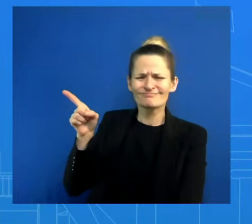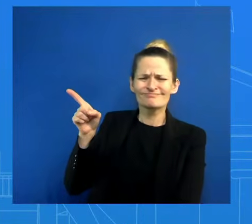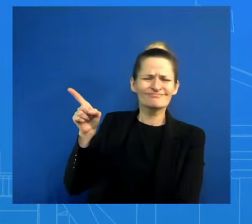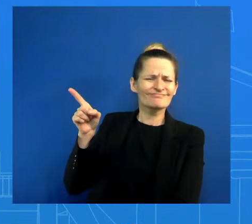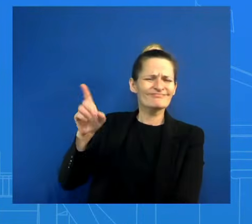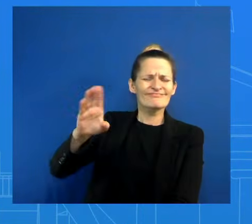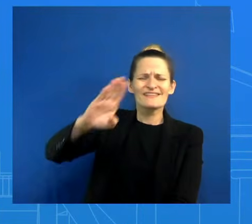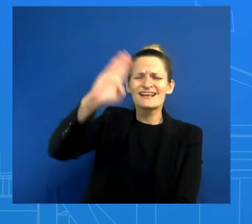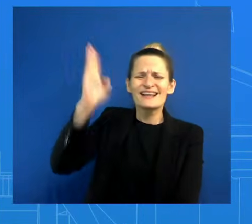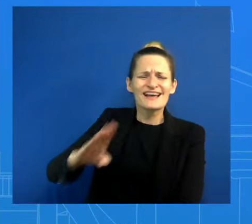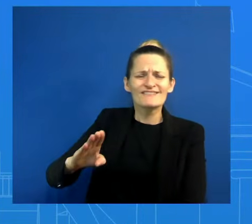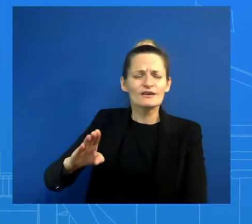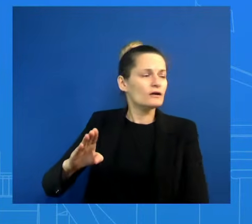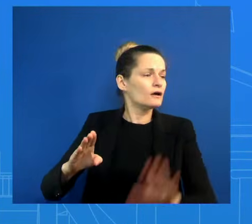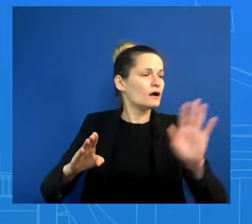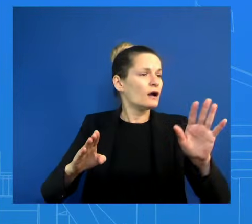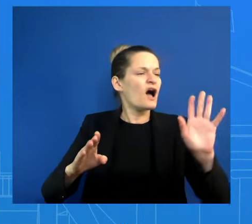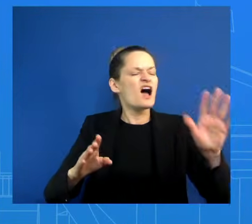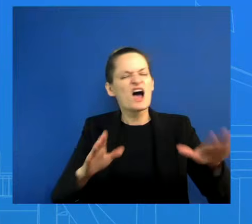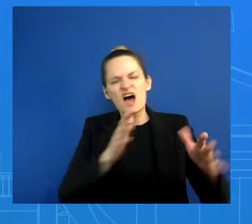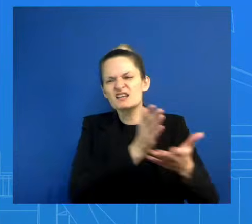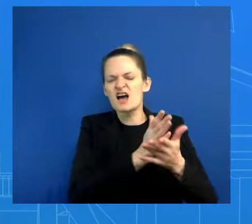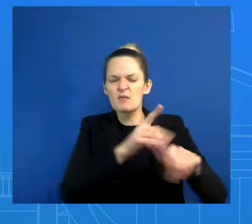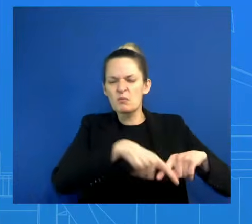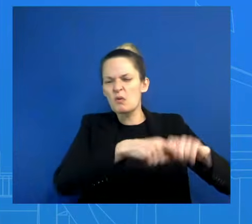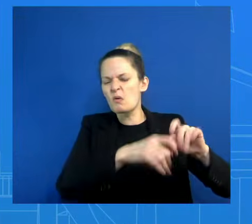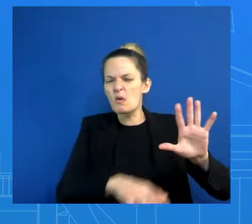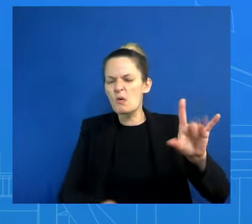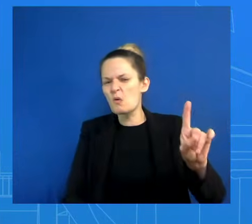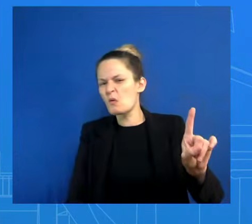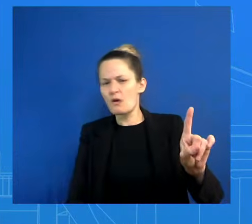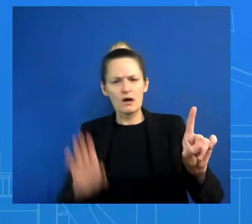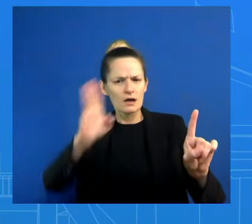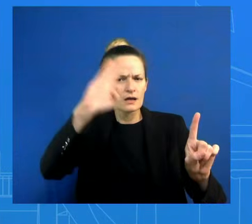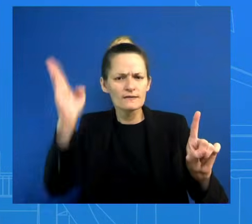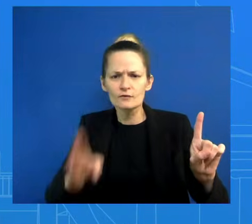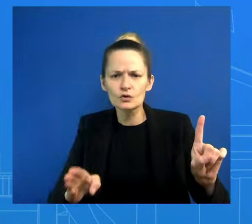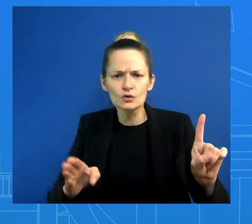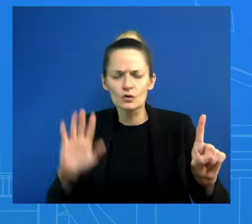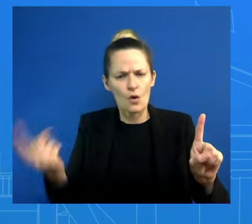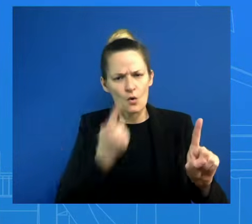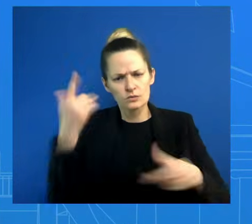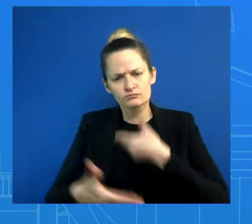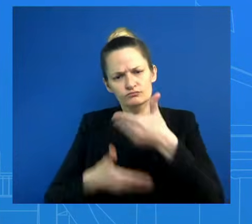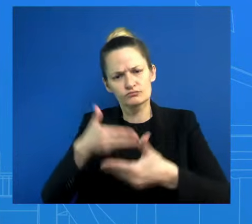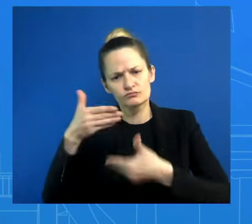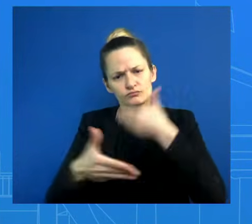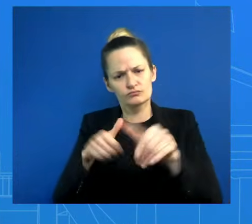as President is to make sure that we continue to put this -- continue to push this into the dialogue,